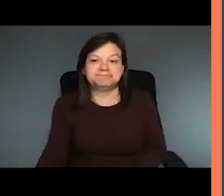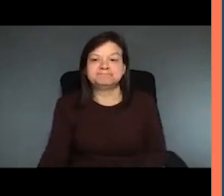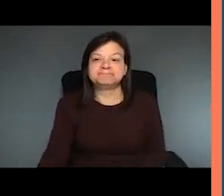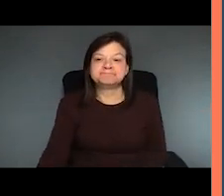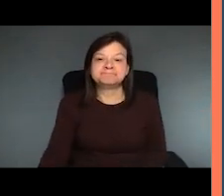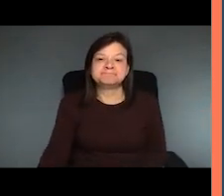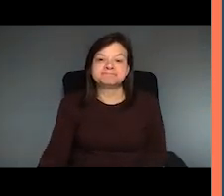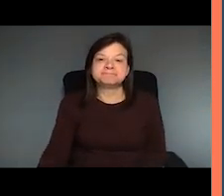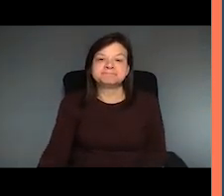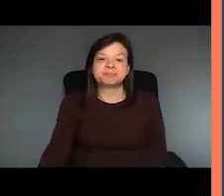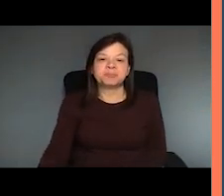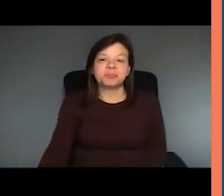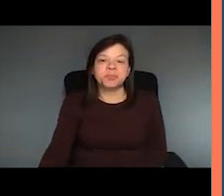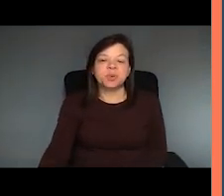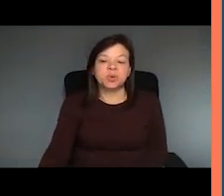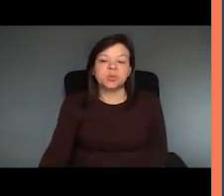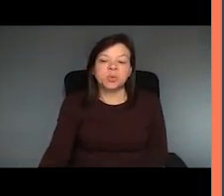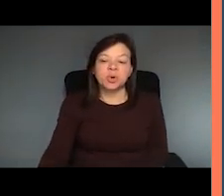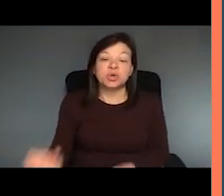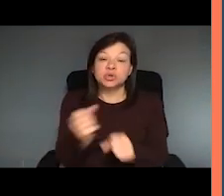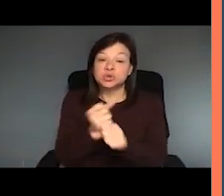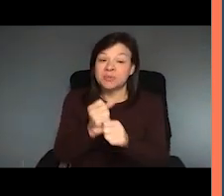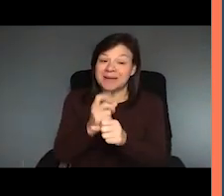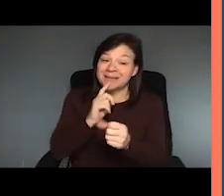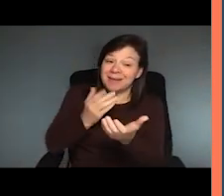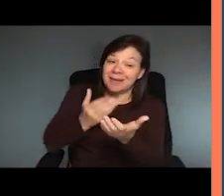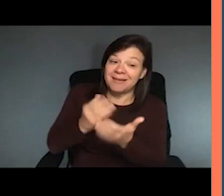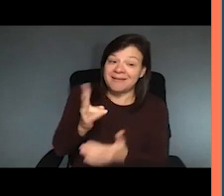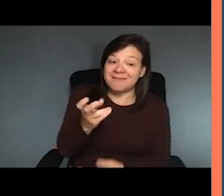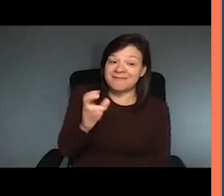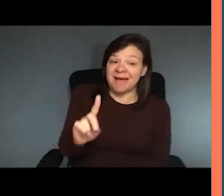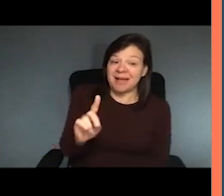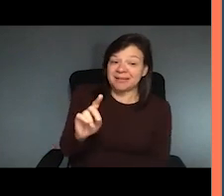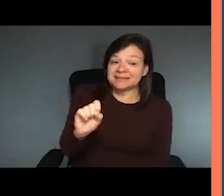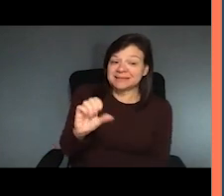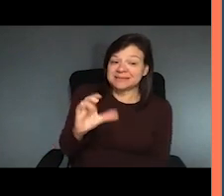SO, PULLING IN EVERYTHING TO MAKE VALID SCHEMA, VIA